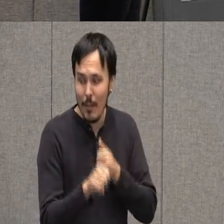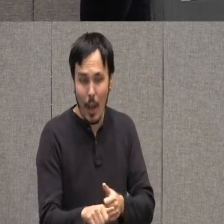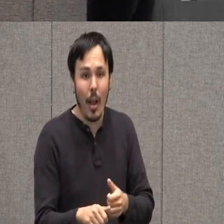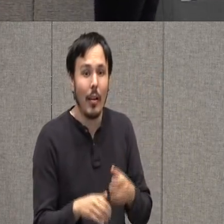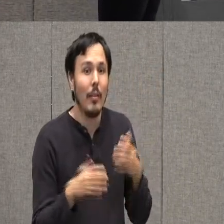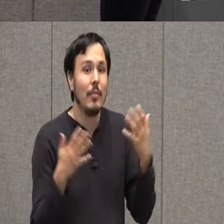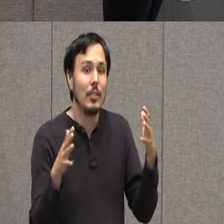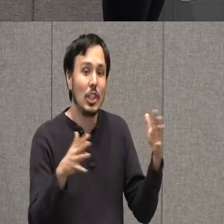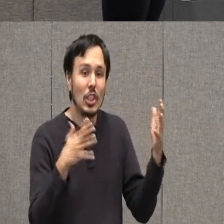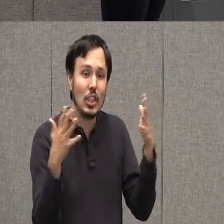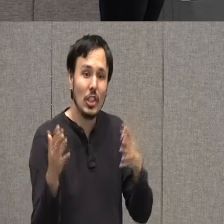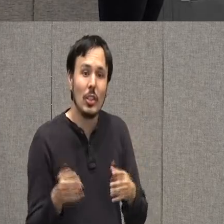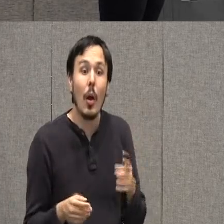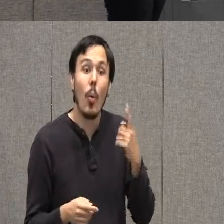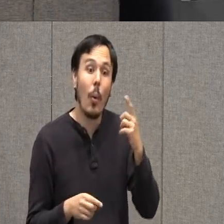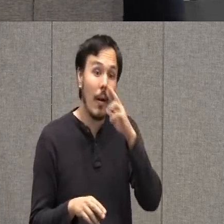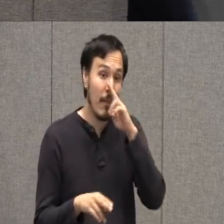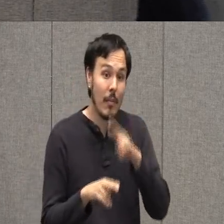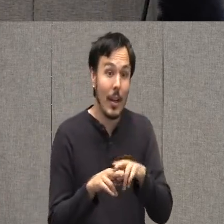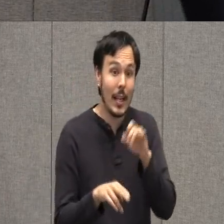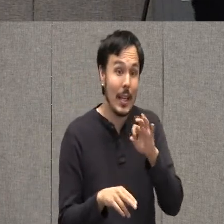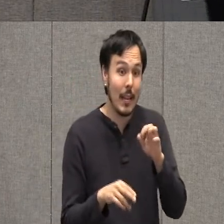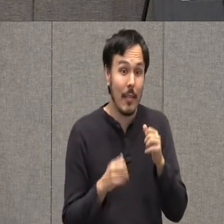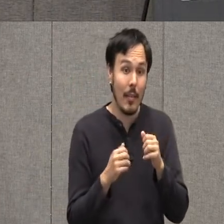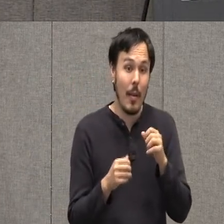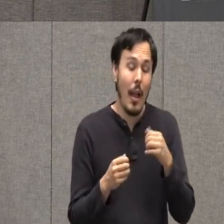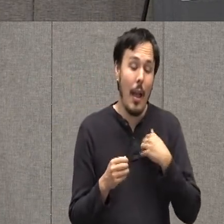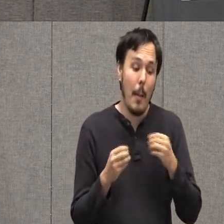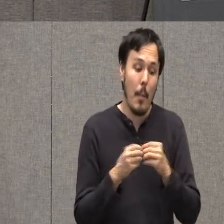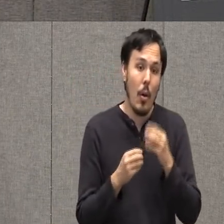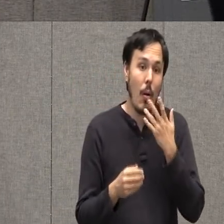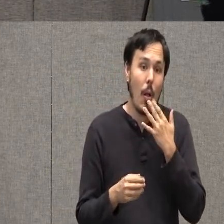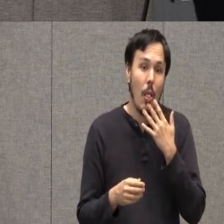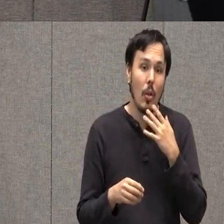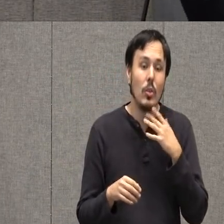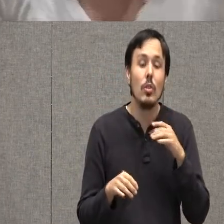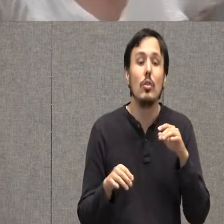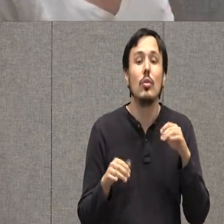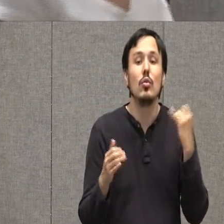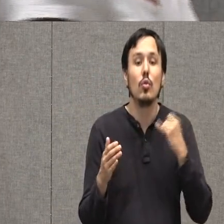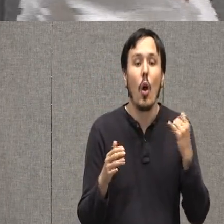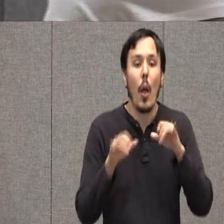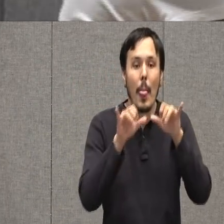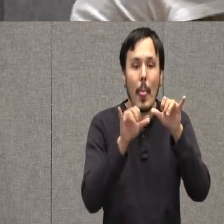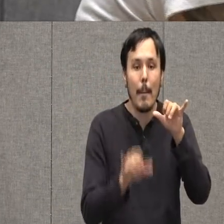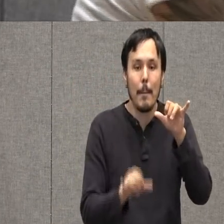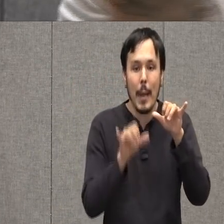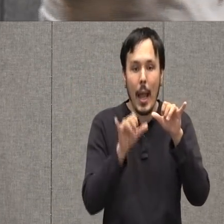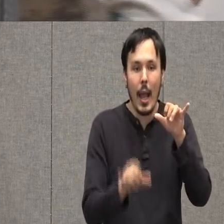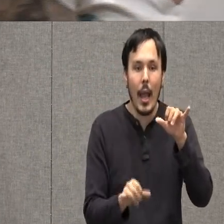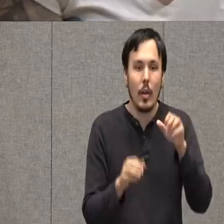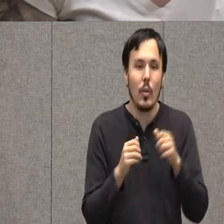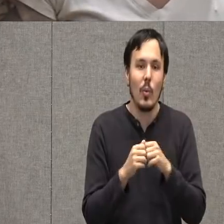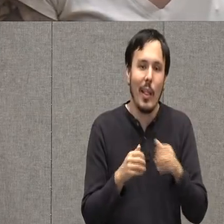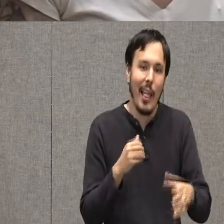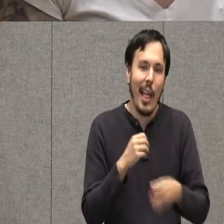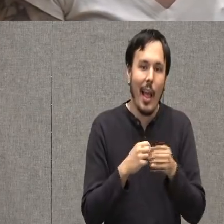What would be really fun if I had all my colors would be drawing the pattern on your shirt. And adding all the fun little hearts and everything in there.